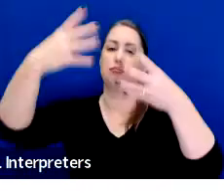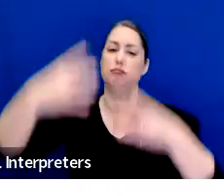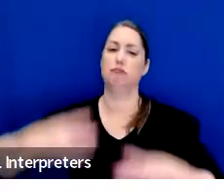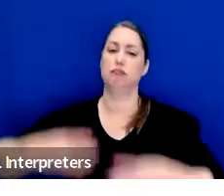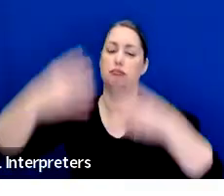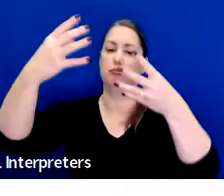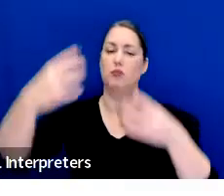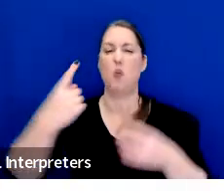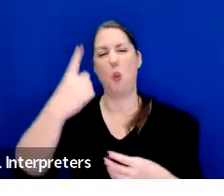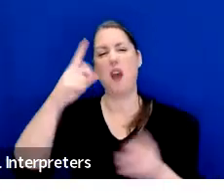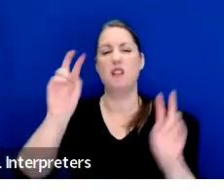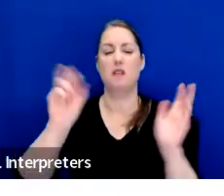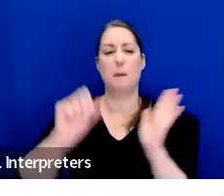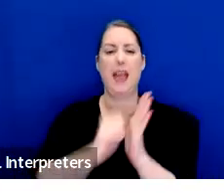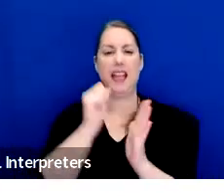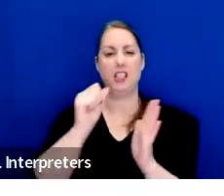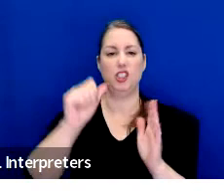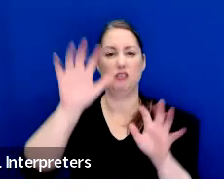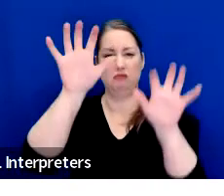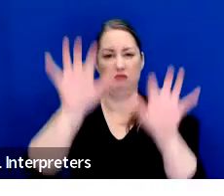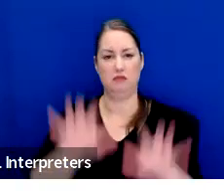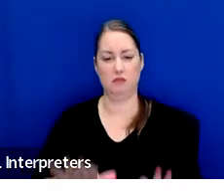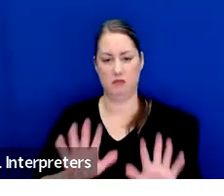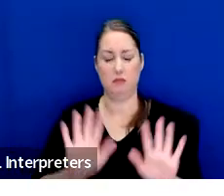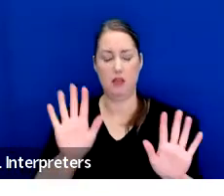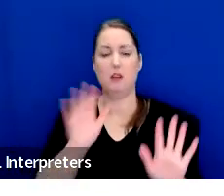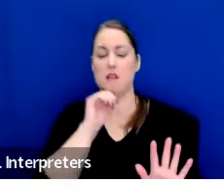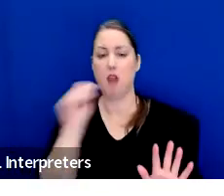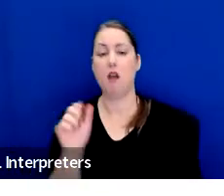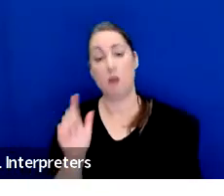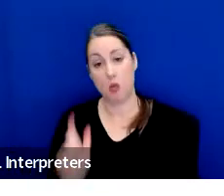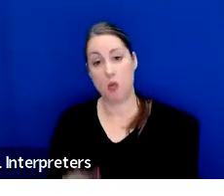well for our class because we don't have as much